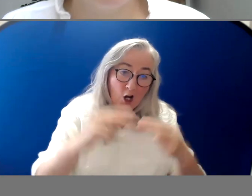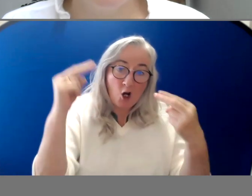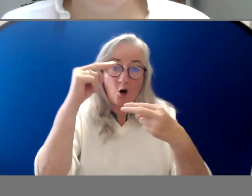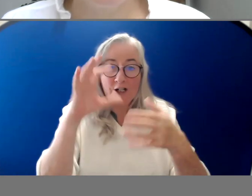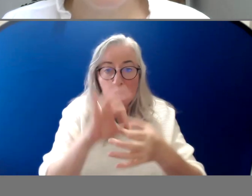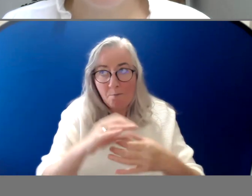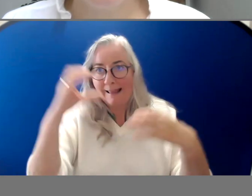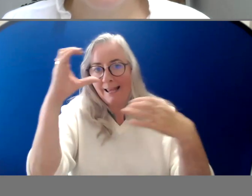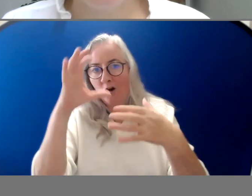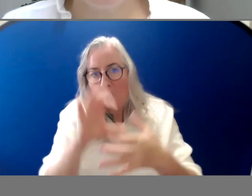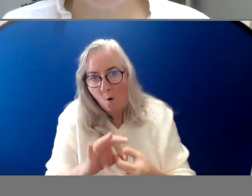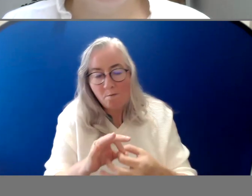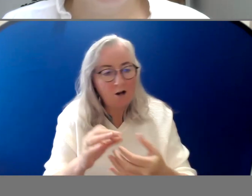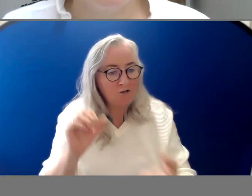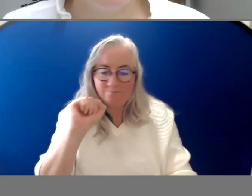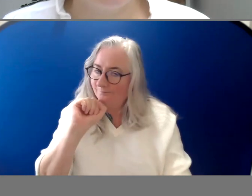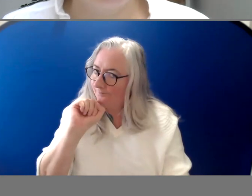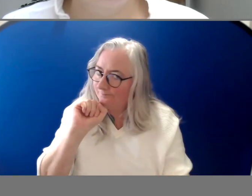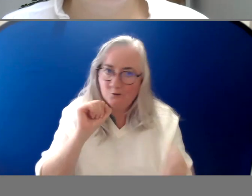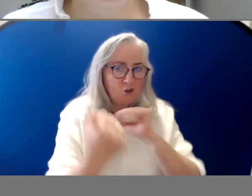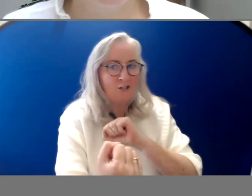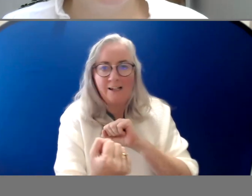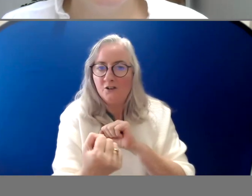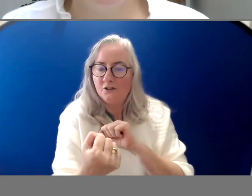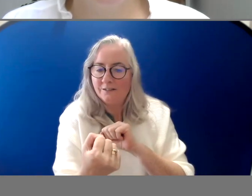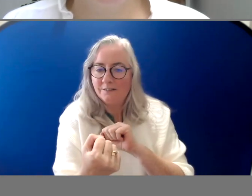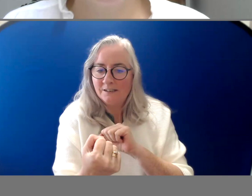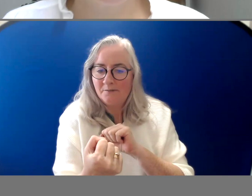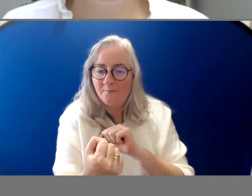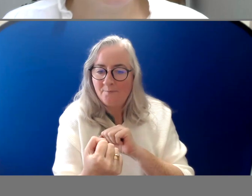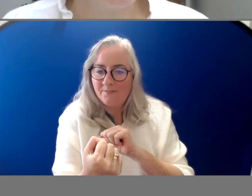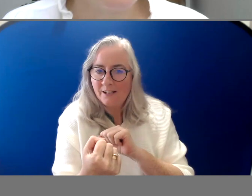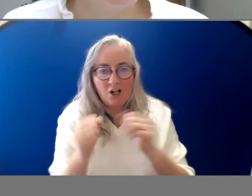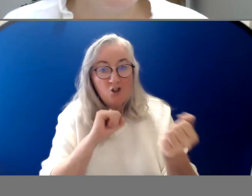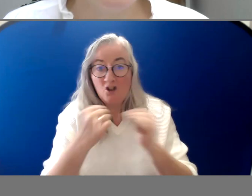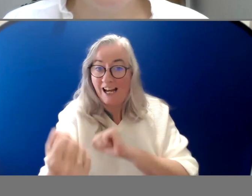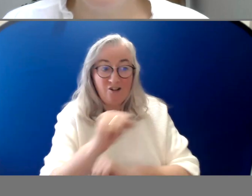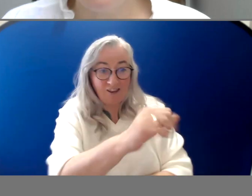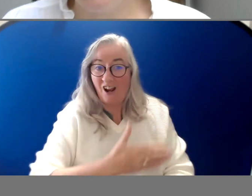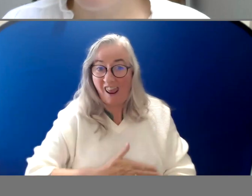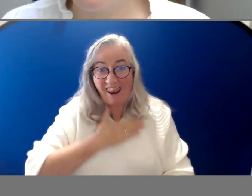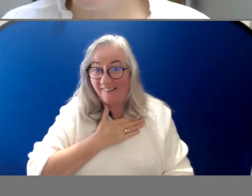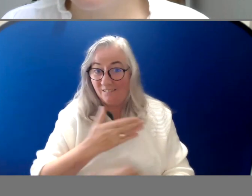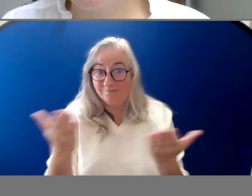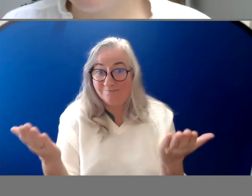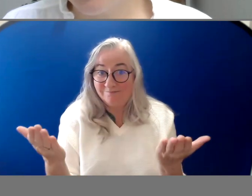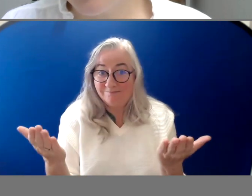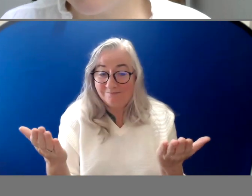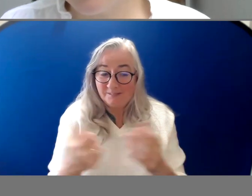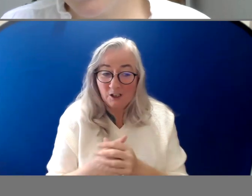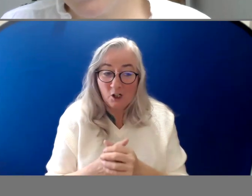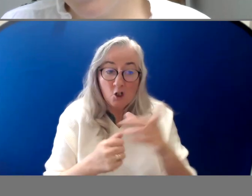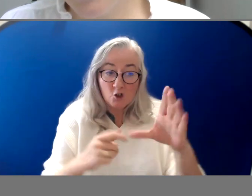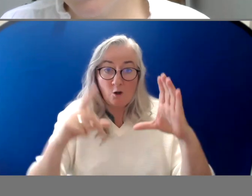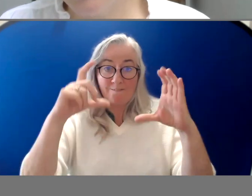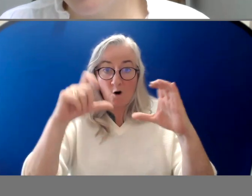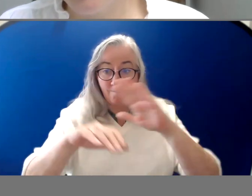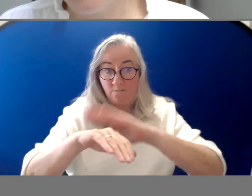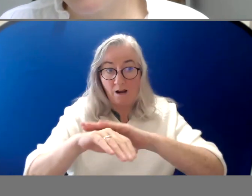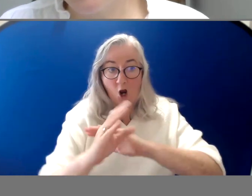home and it totally changed their lives really so the photograph on the right hand side shows